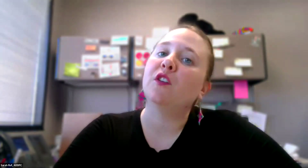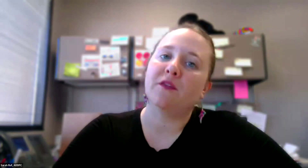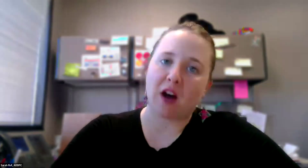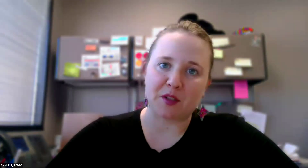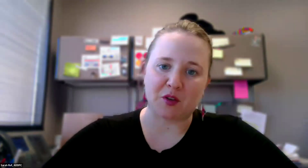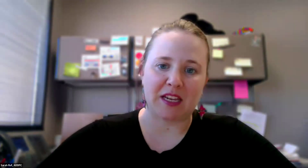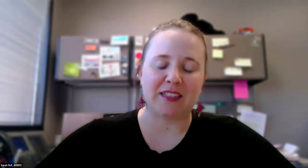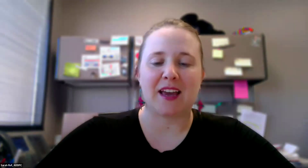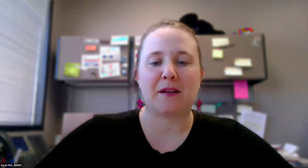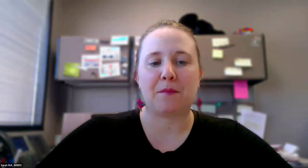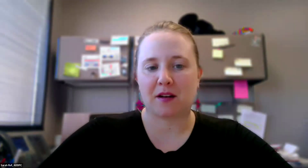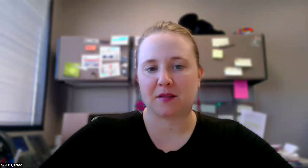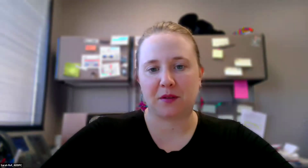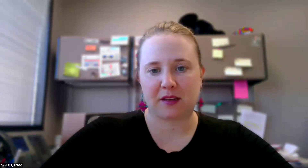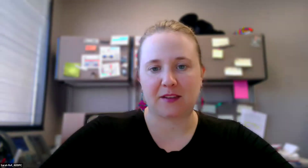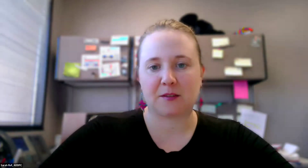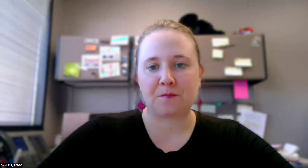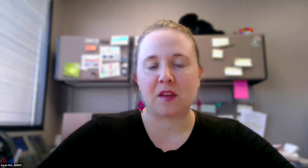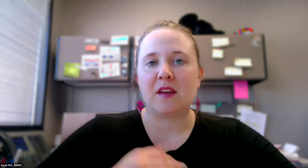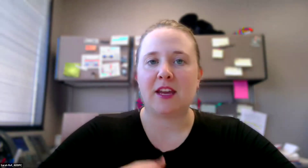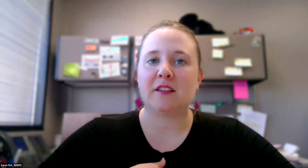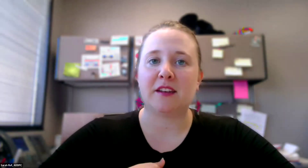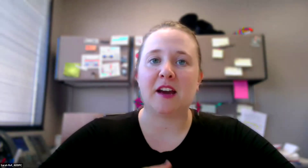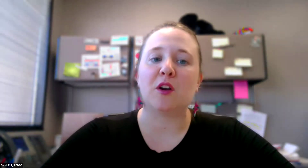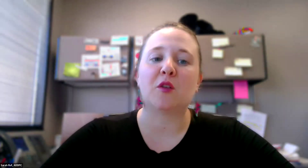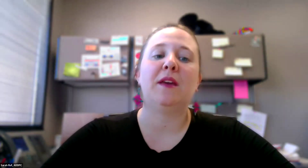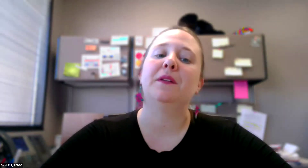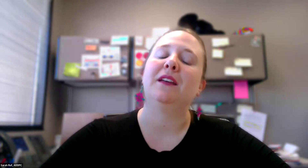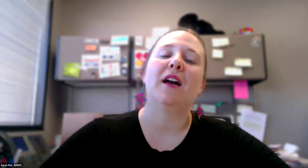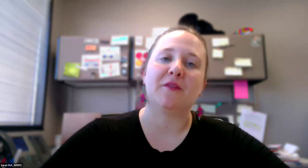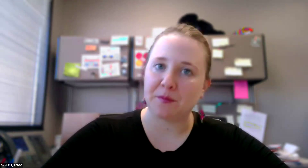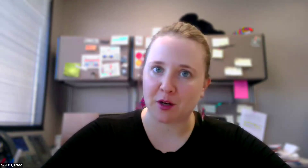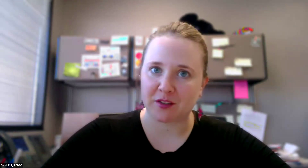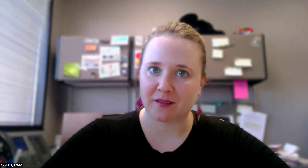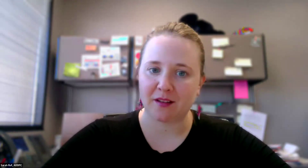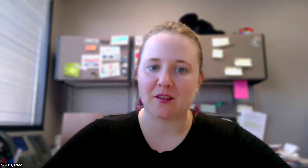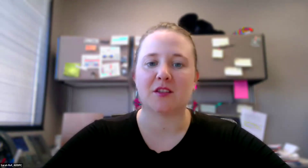FULL OF OPPORTUNITIES AND POSSIBILITIES. HERE AT THE NETWORK WE BELIEVE EVERY PERSON